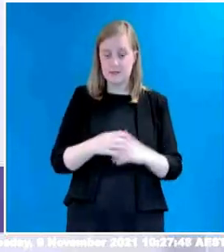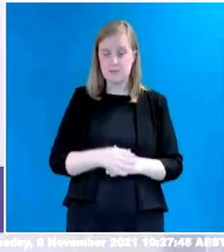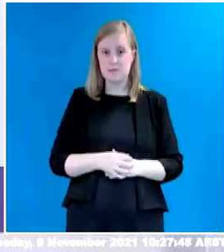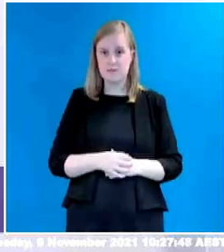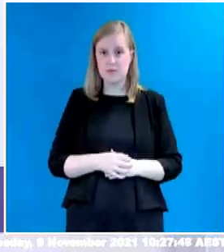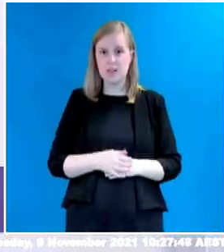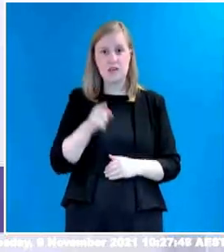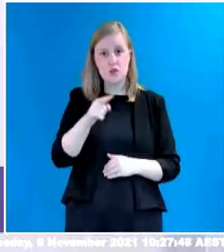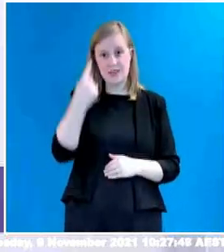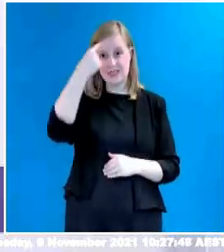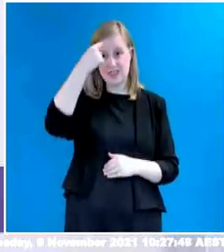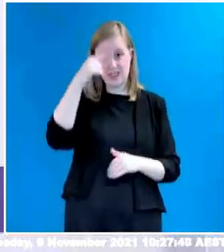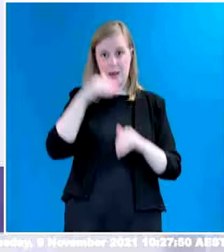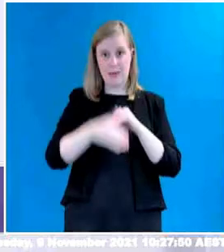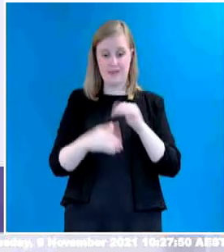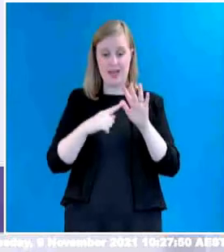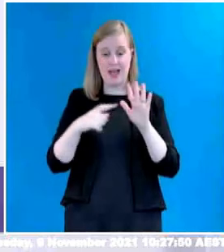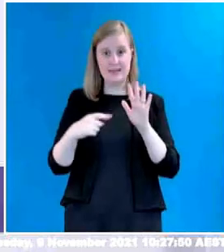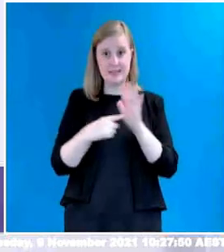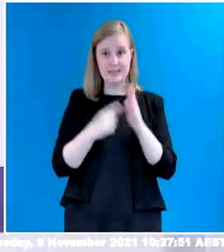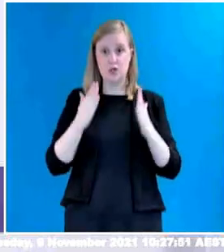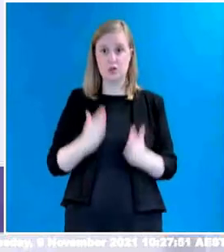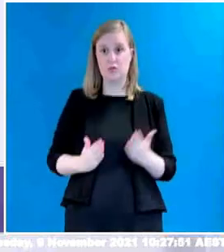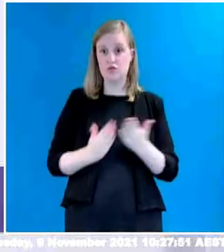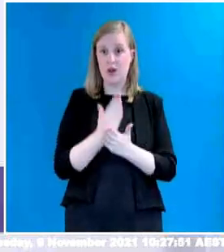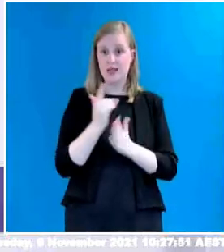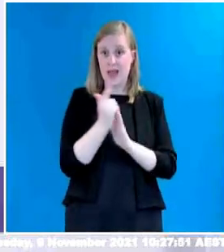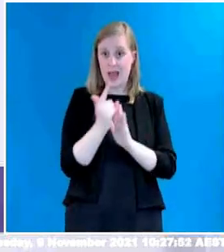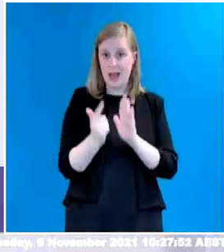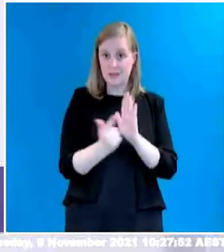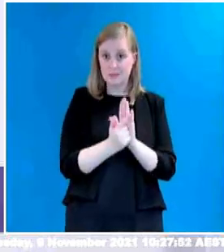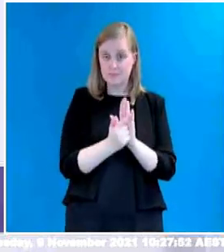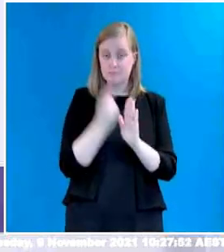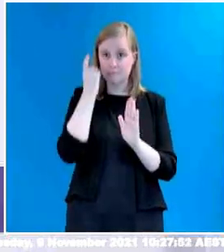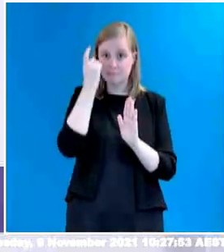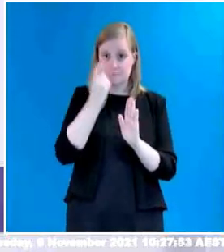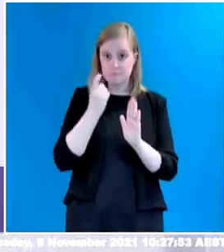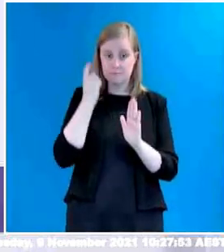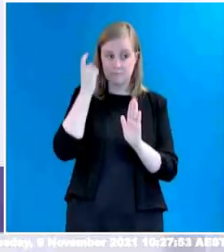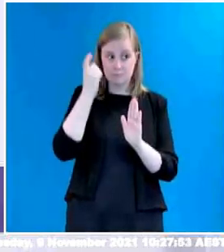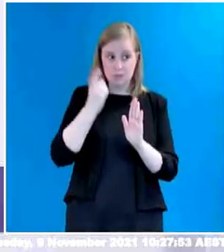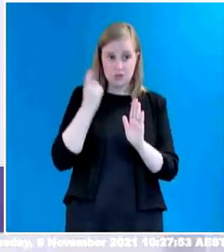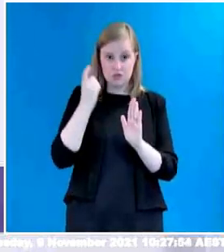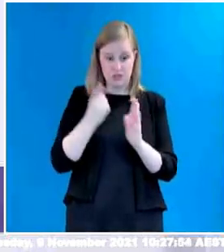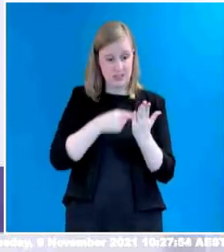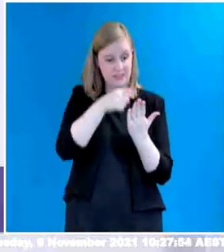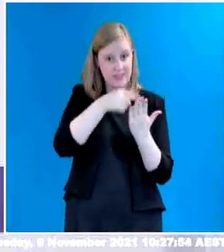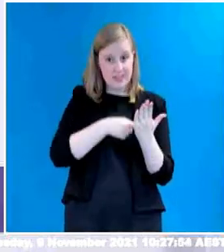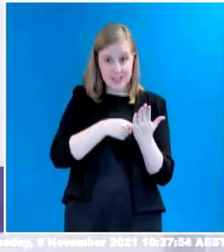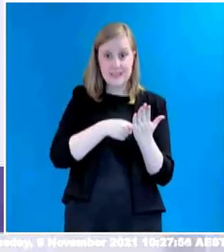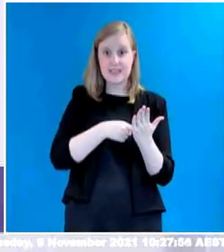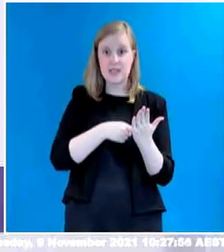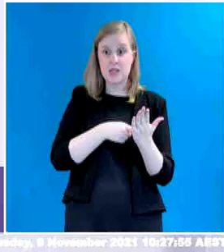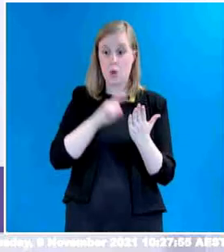this a law that is effective in guaranteeing the rights of people with